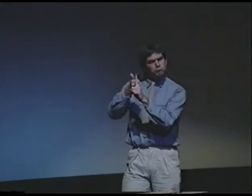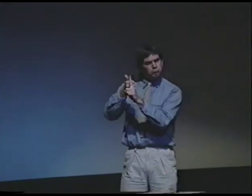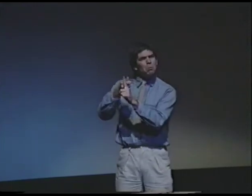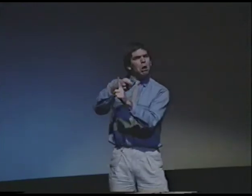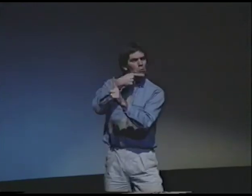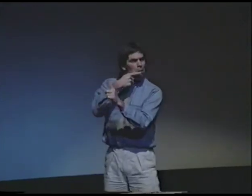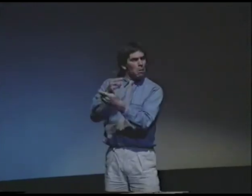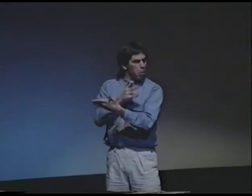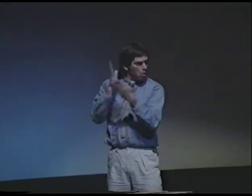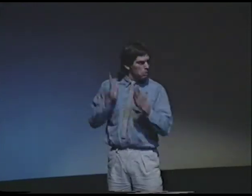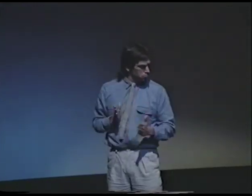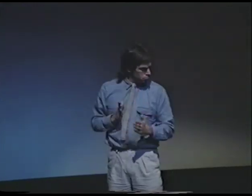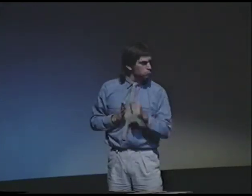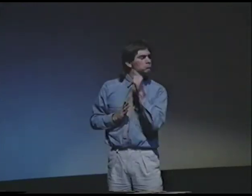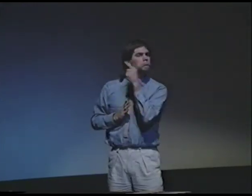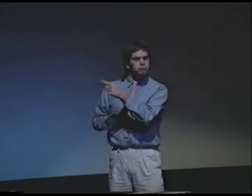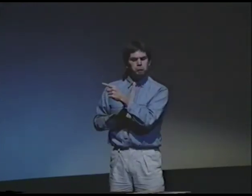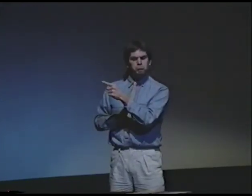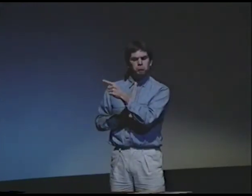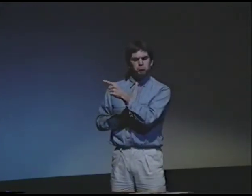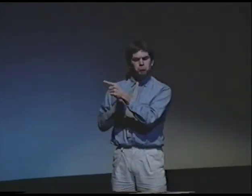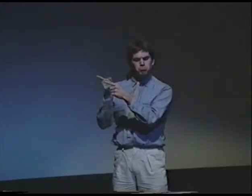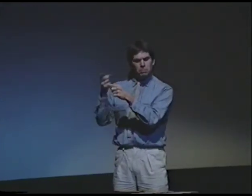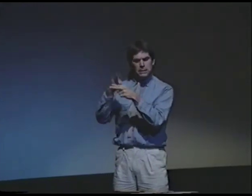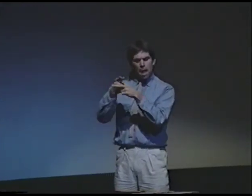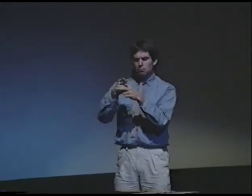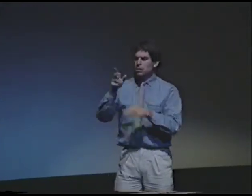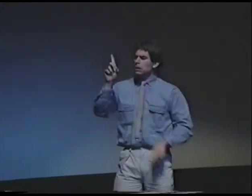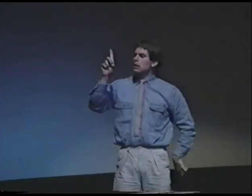from a woman, a hearing poet.